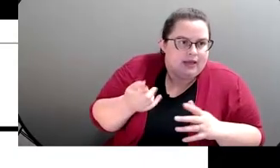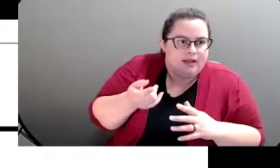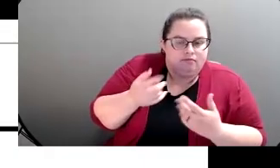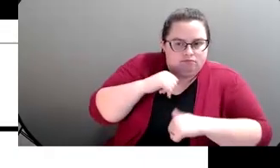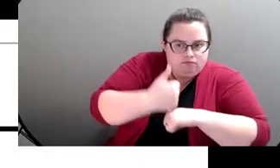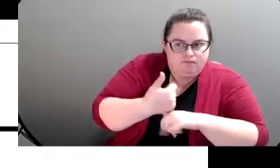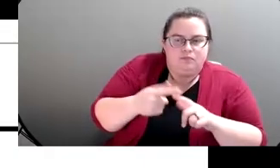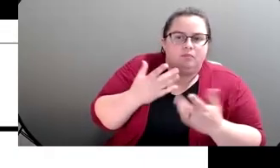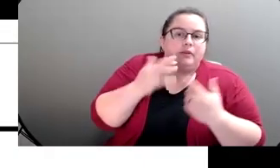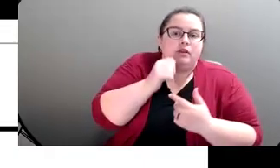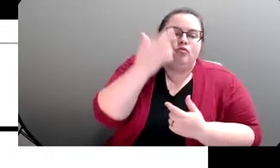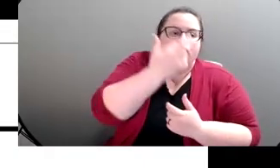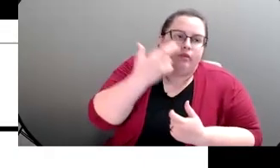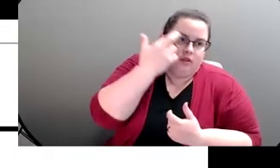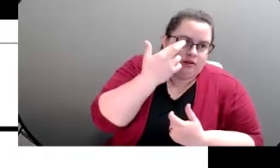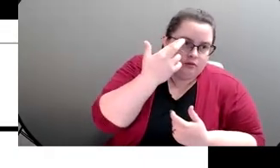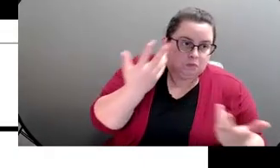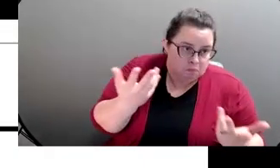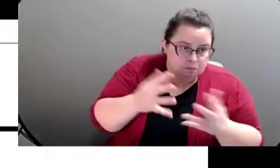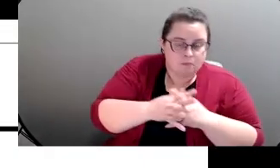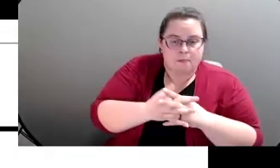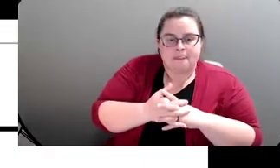You know,